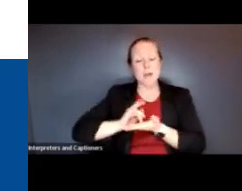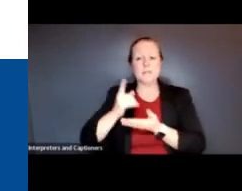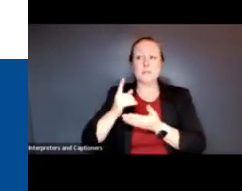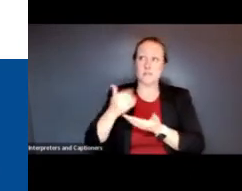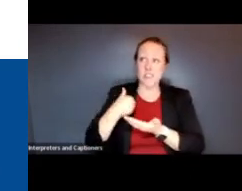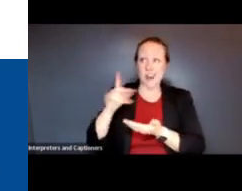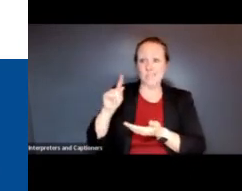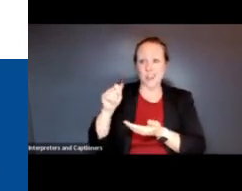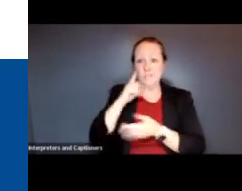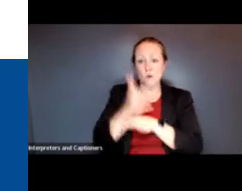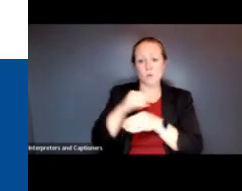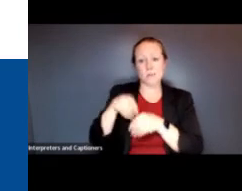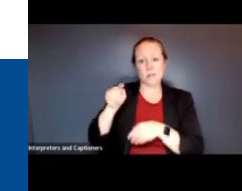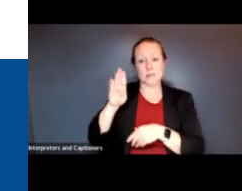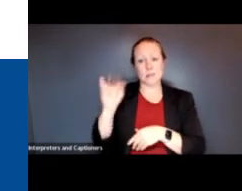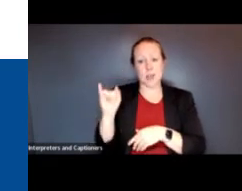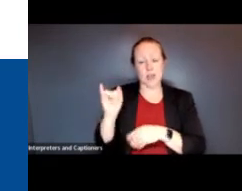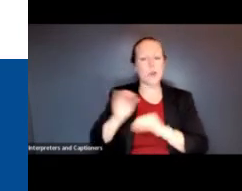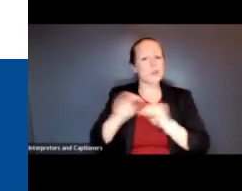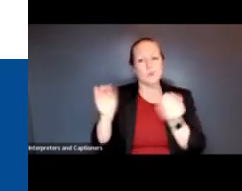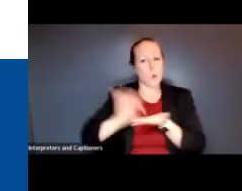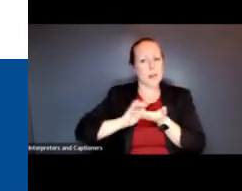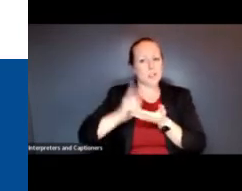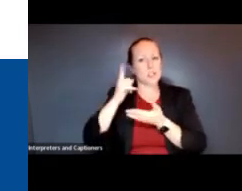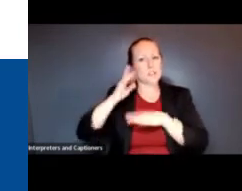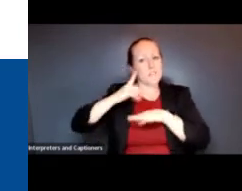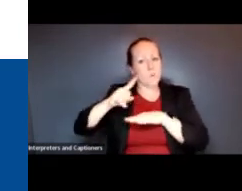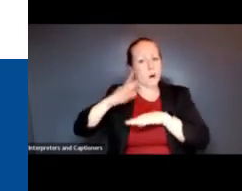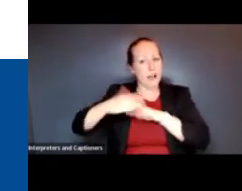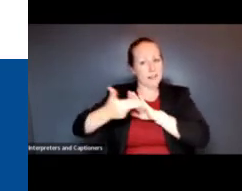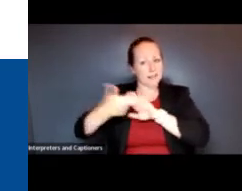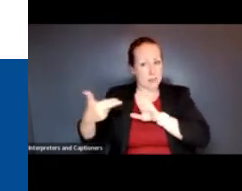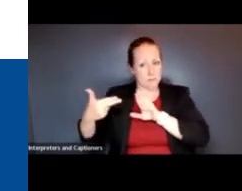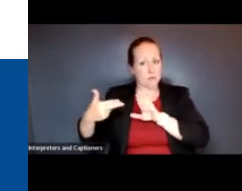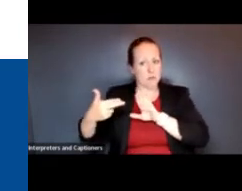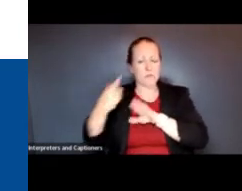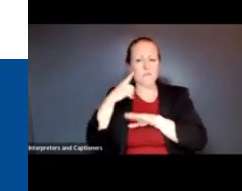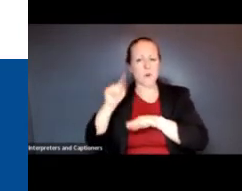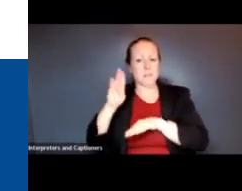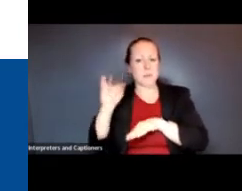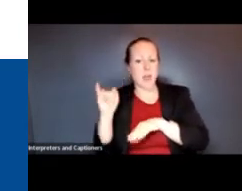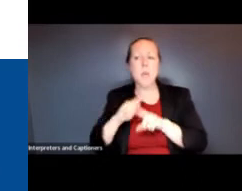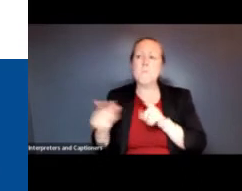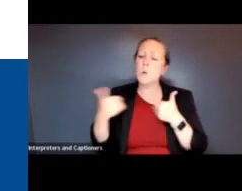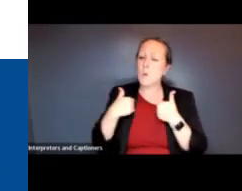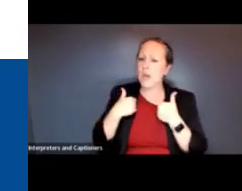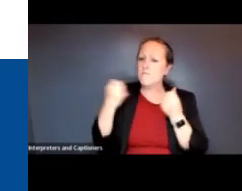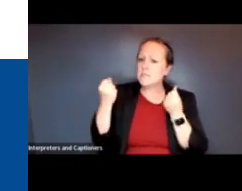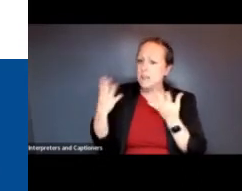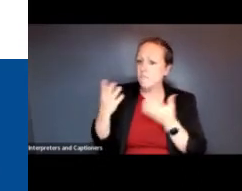medications on label for use in TBI right now. But there are a number of medications that have good evidence to back them up in